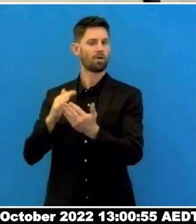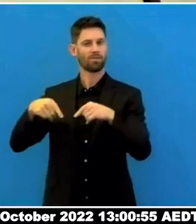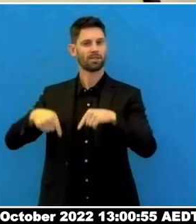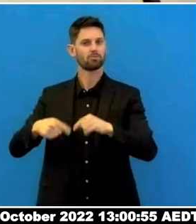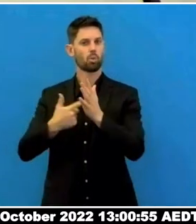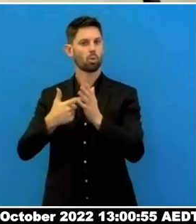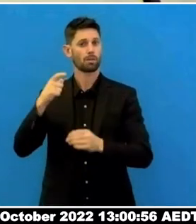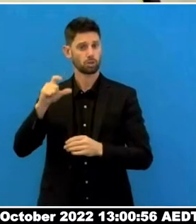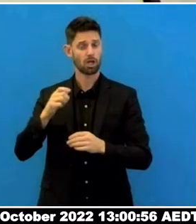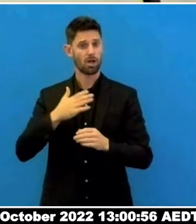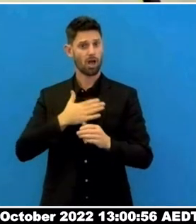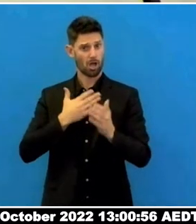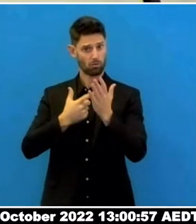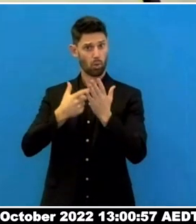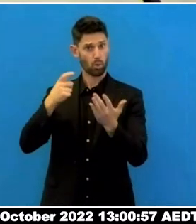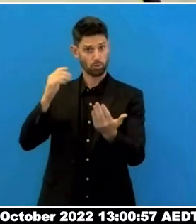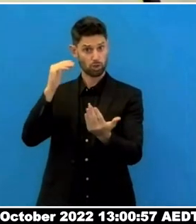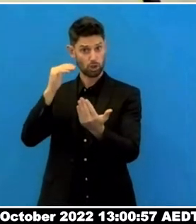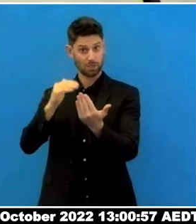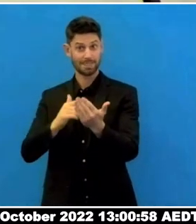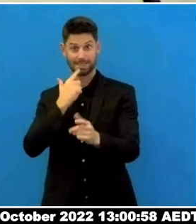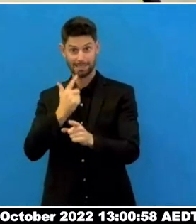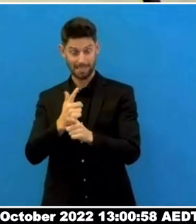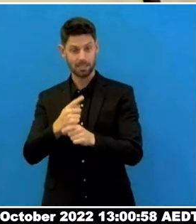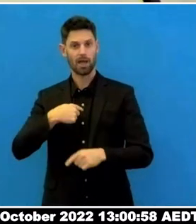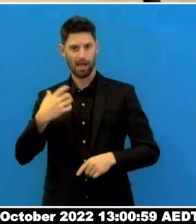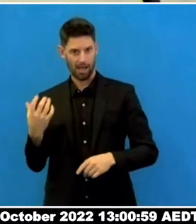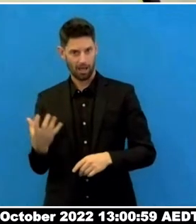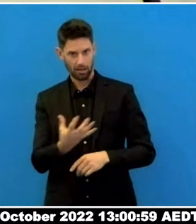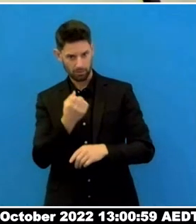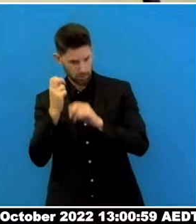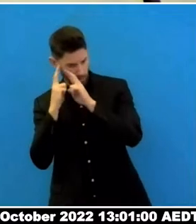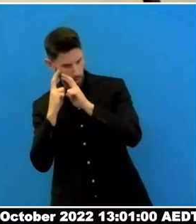requires us to inquire into what governments, institutions